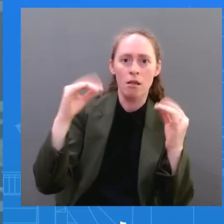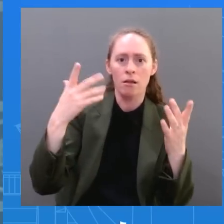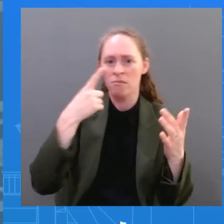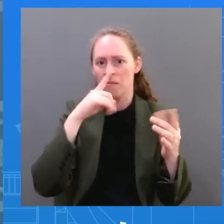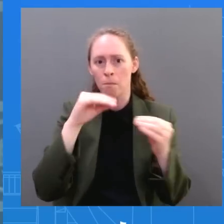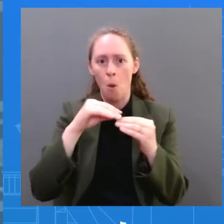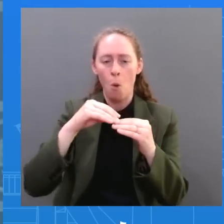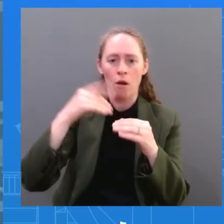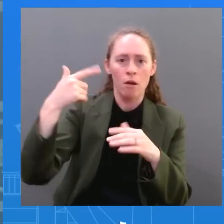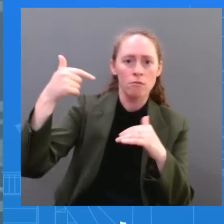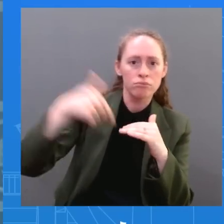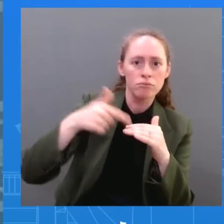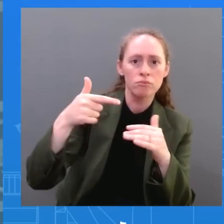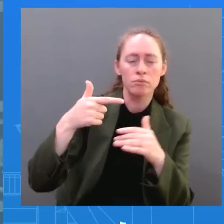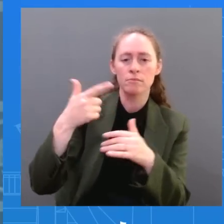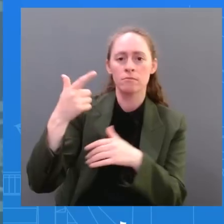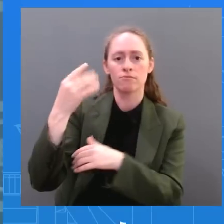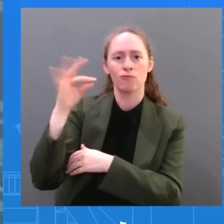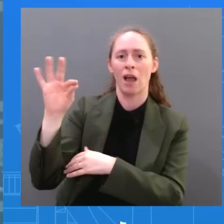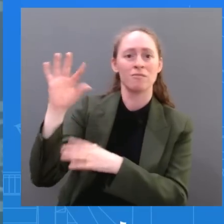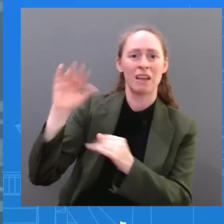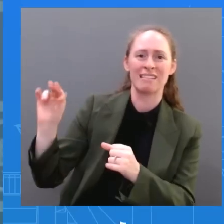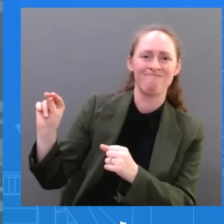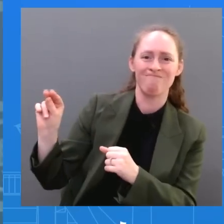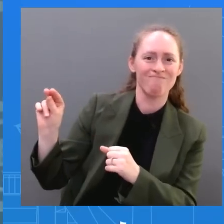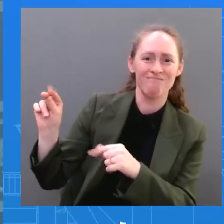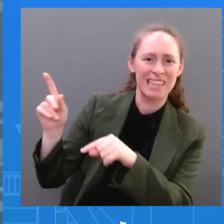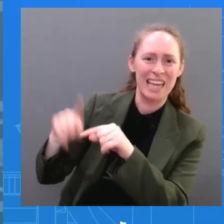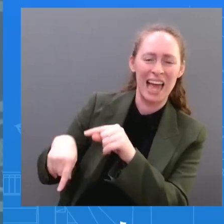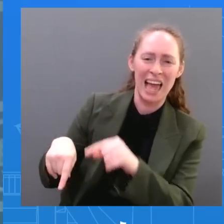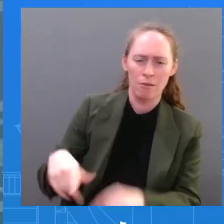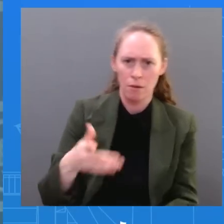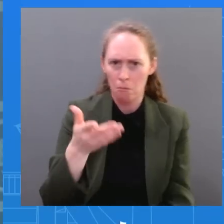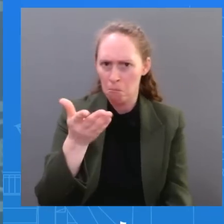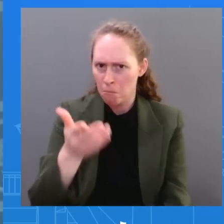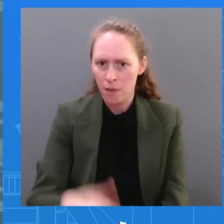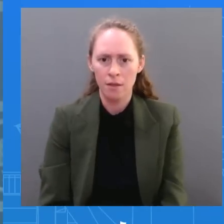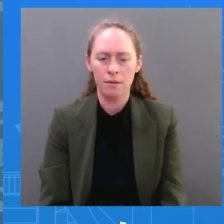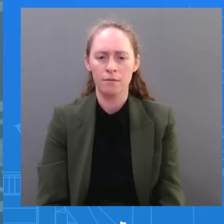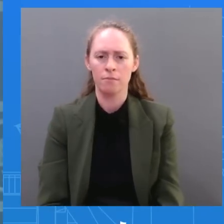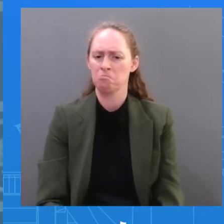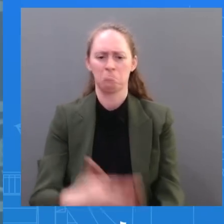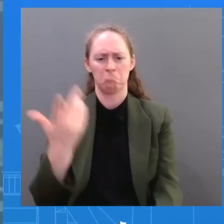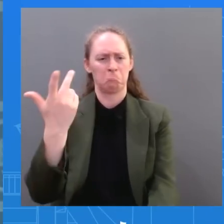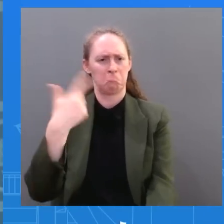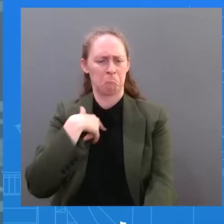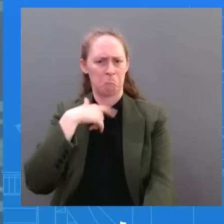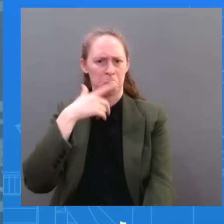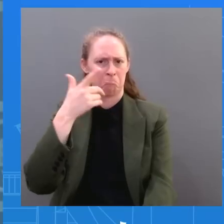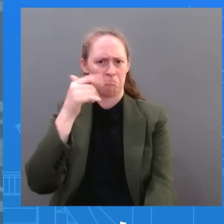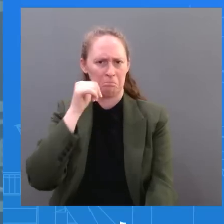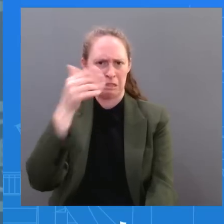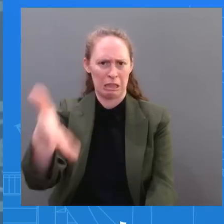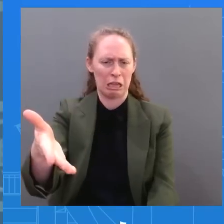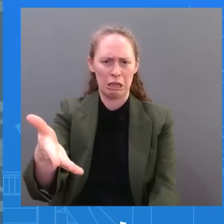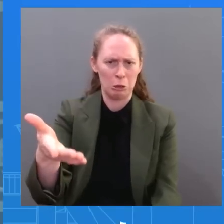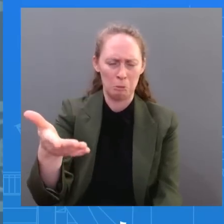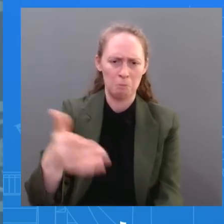that they were going to increase their capacity for July and August by 50 percent. So I will -- I will leave that there. And I think that says a lot about